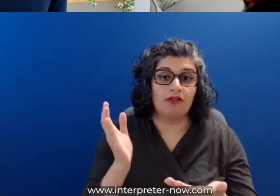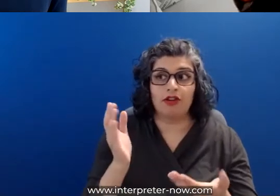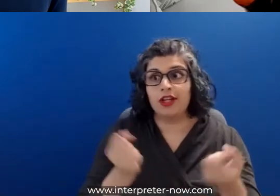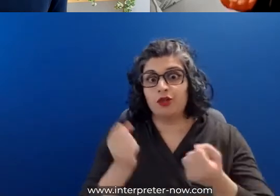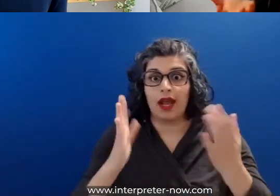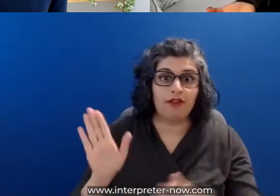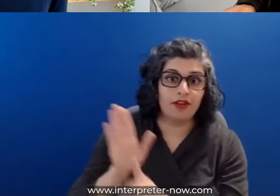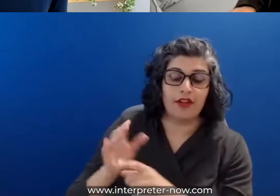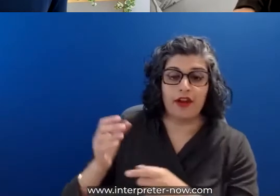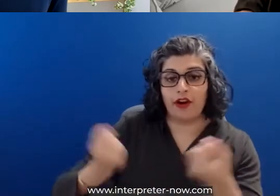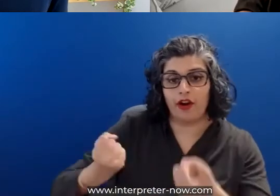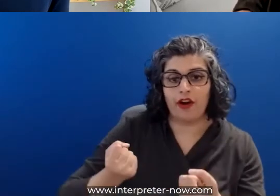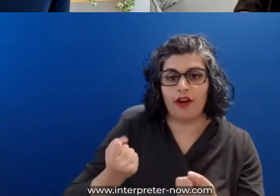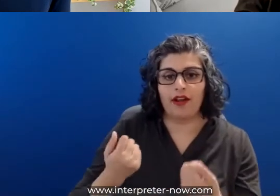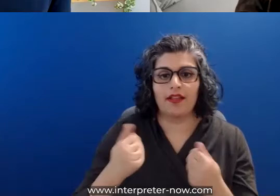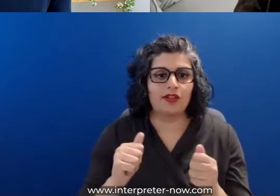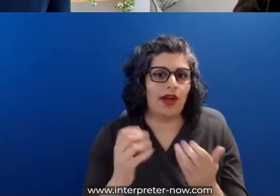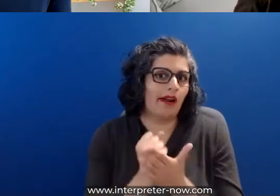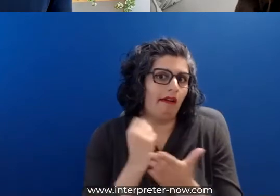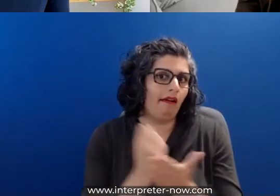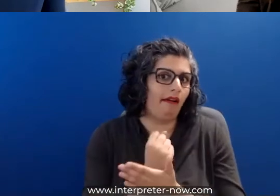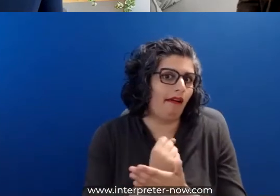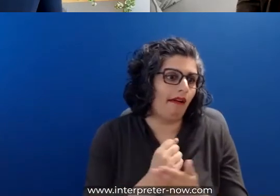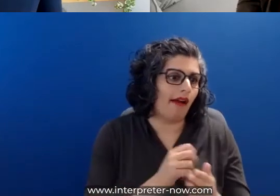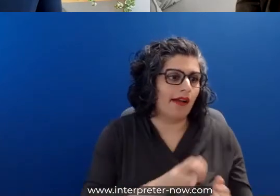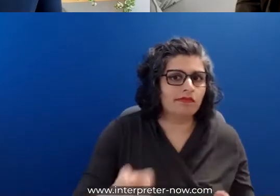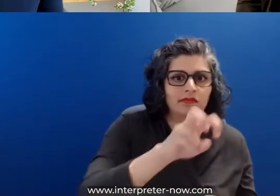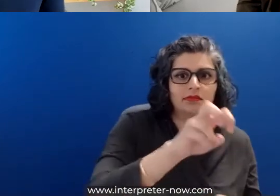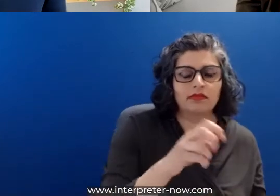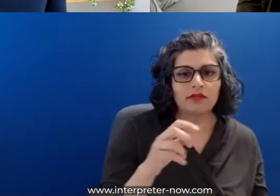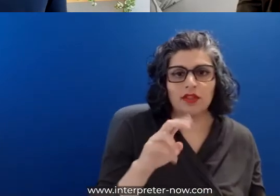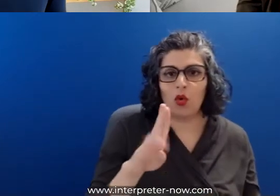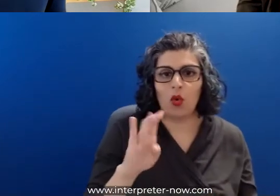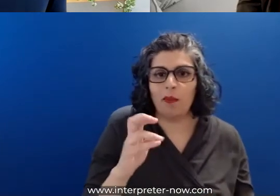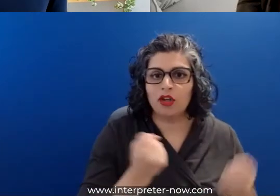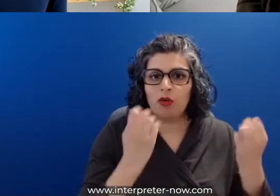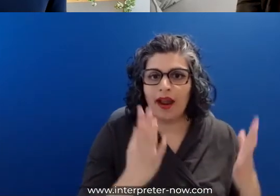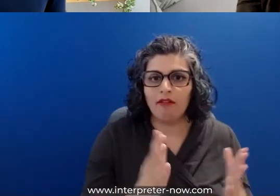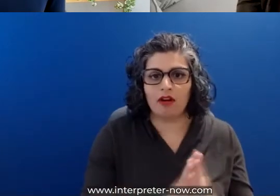to optimize the routes that an Uber driver is taking. That attempt to incentivize Amazon